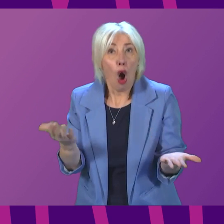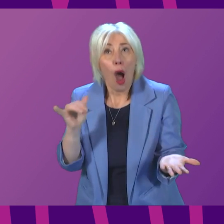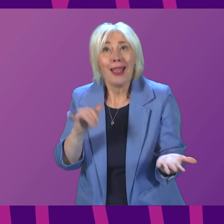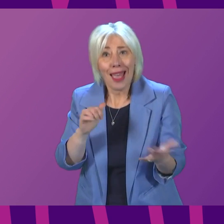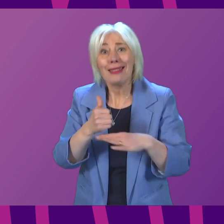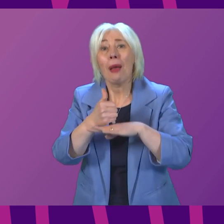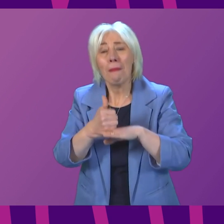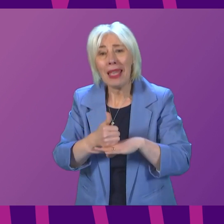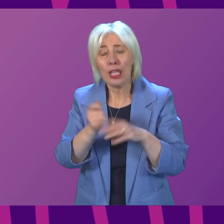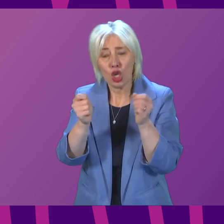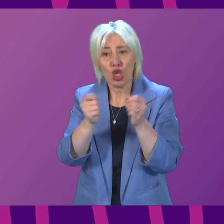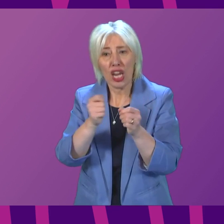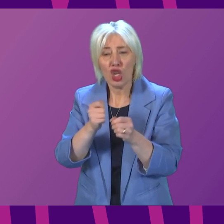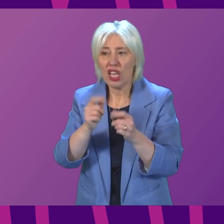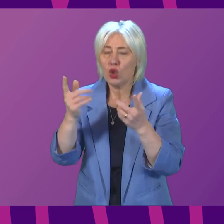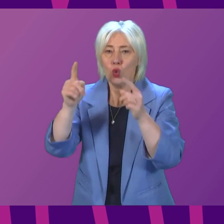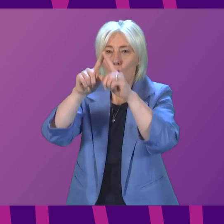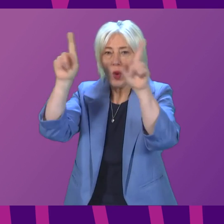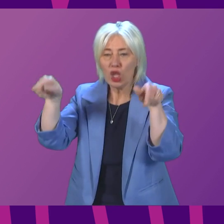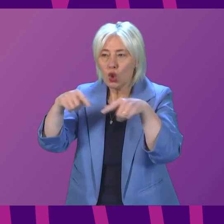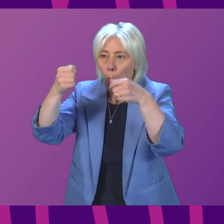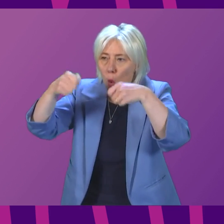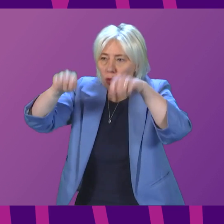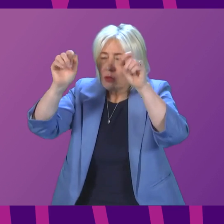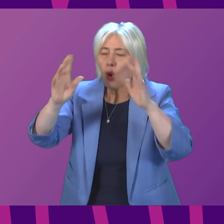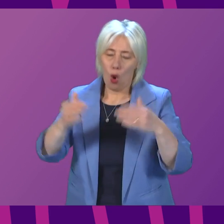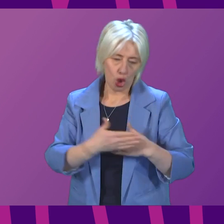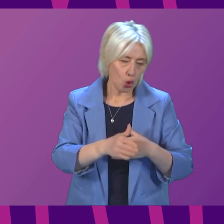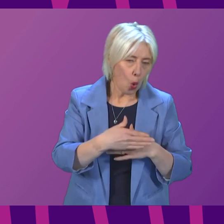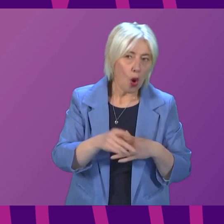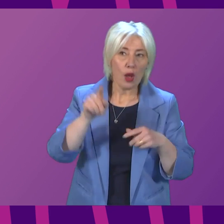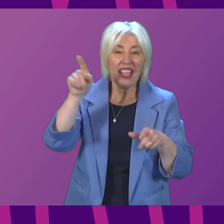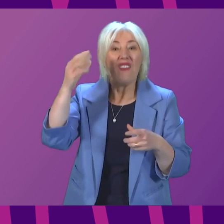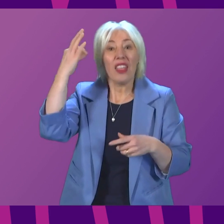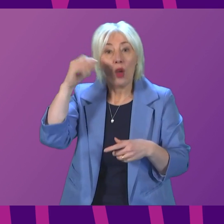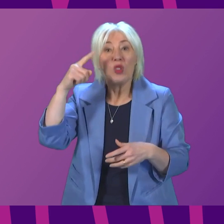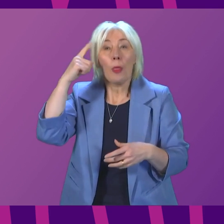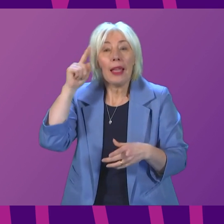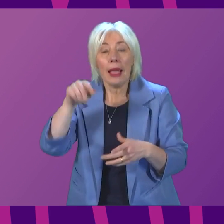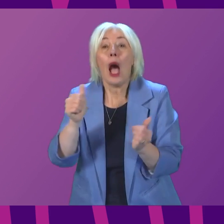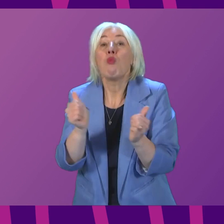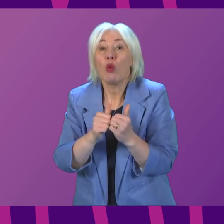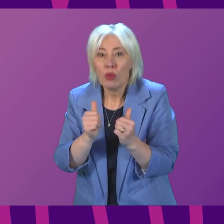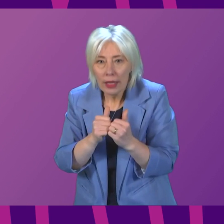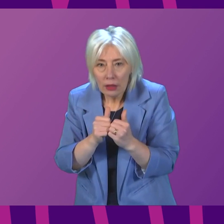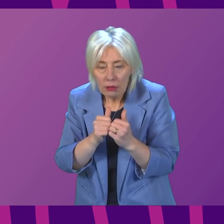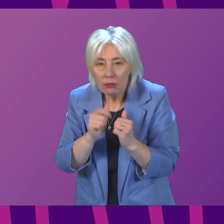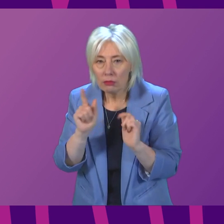structural changes to windows or doors if that is thought appropriate.